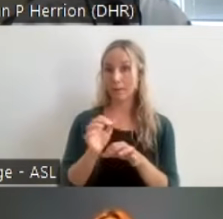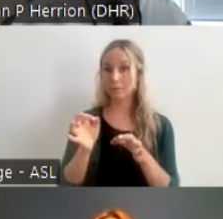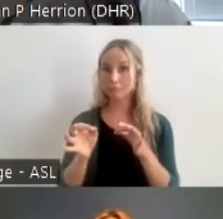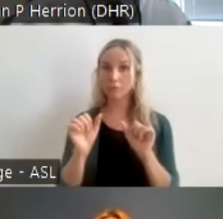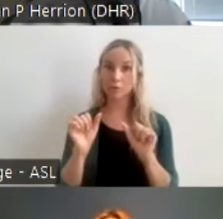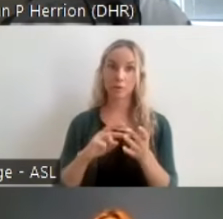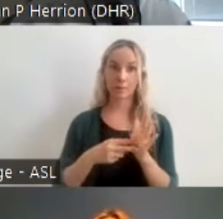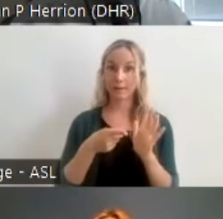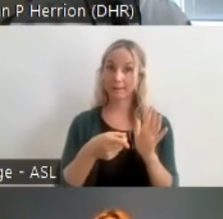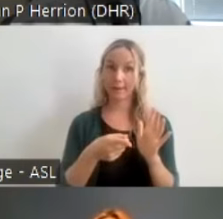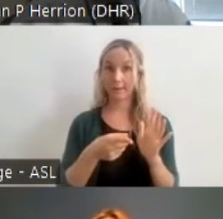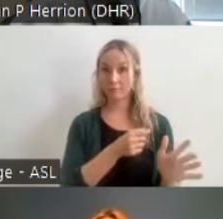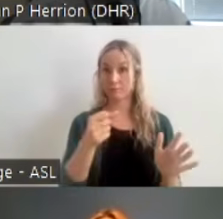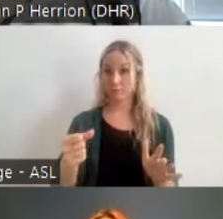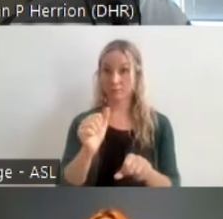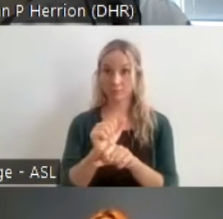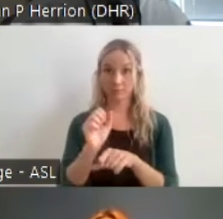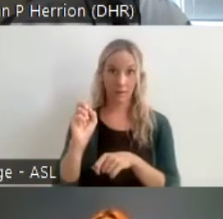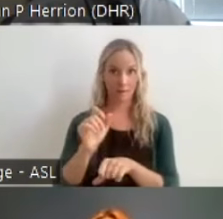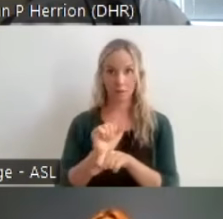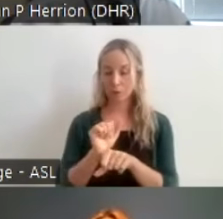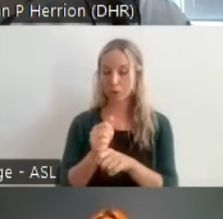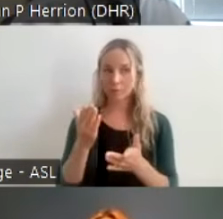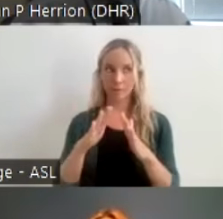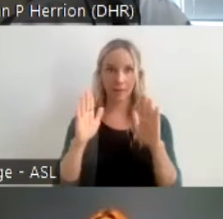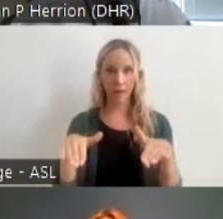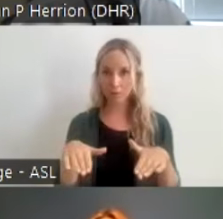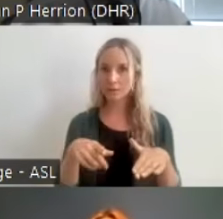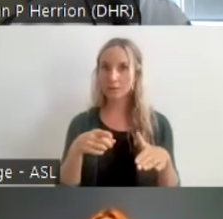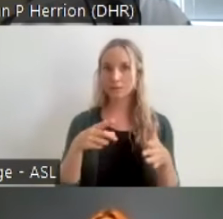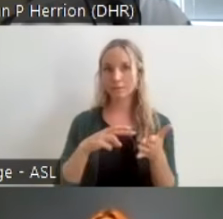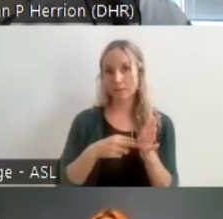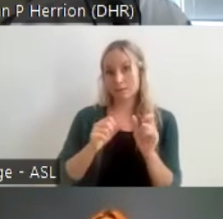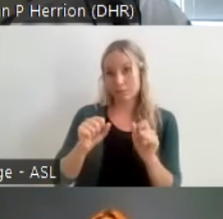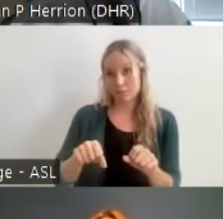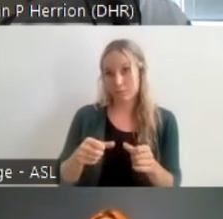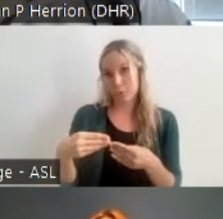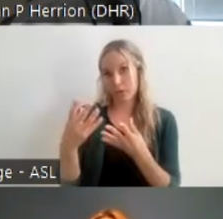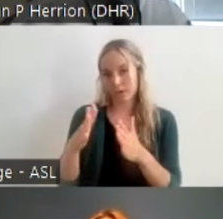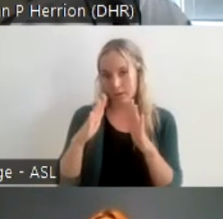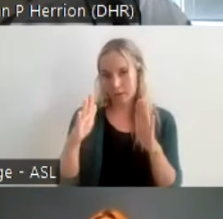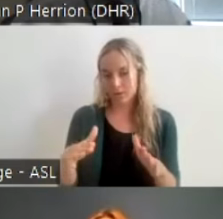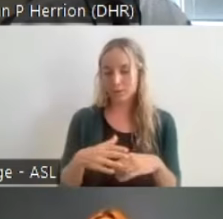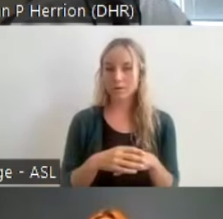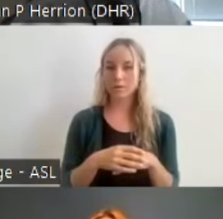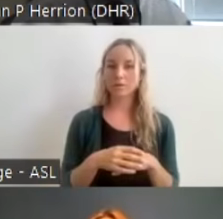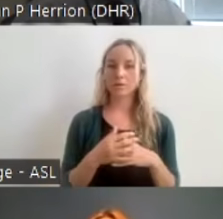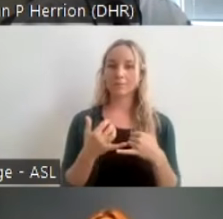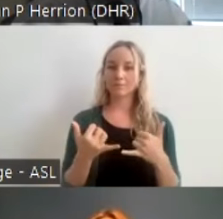sure access to goods and services is made available, If there's a reasonable accommodation or modification